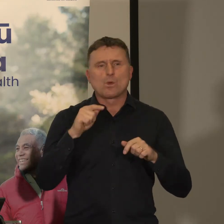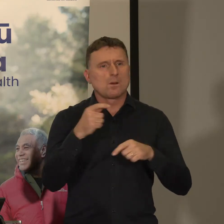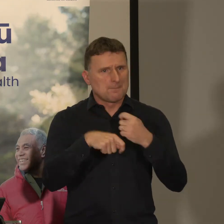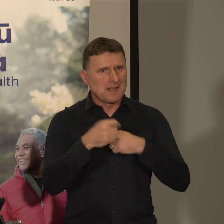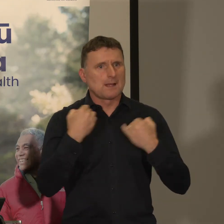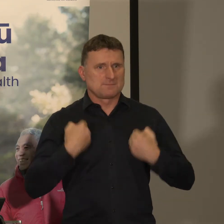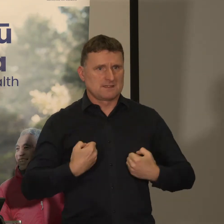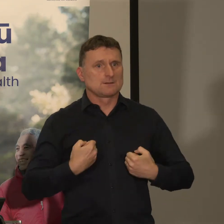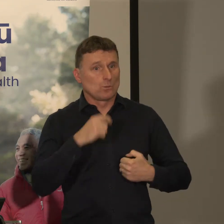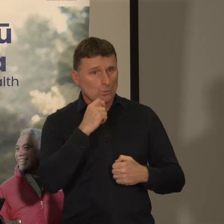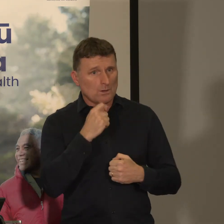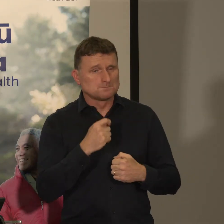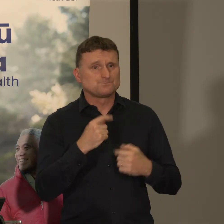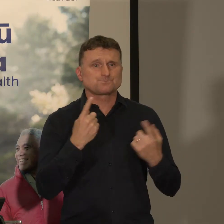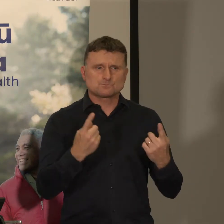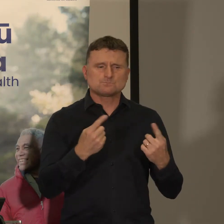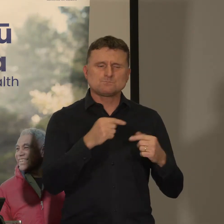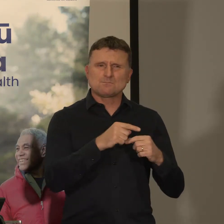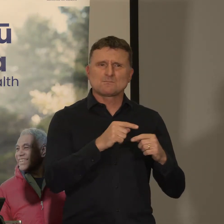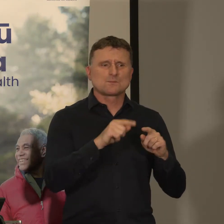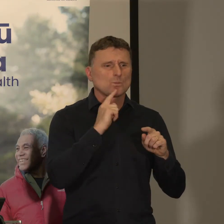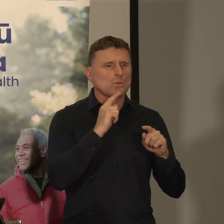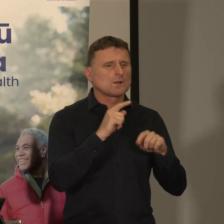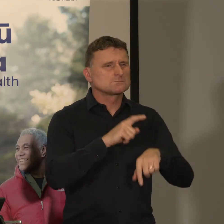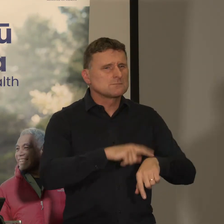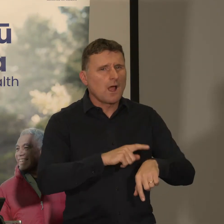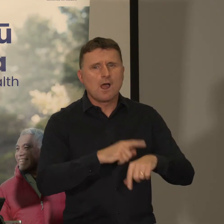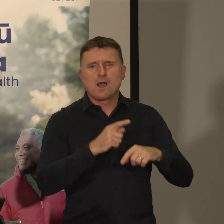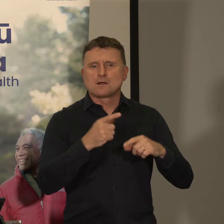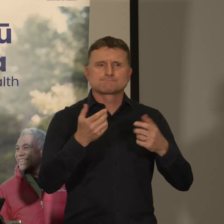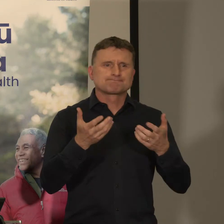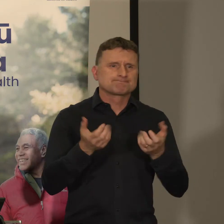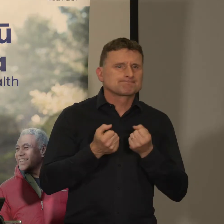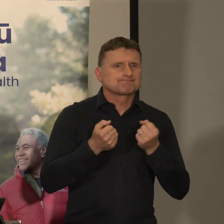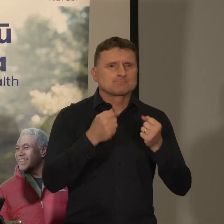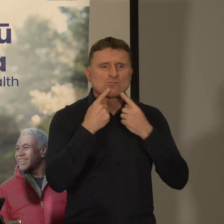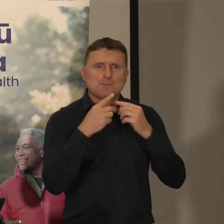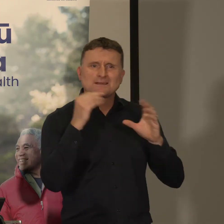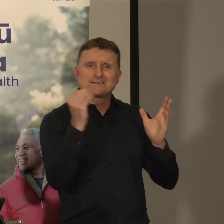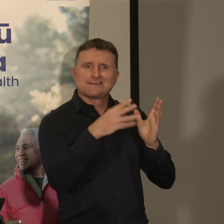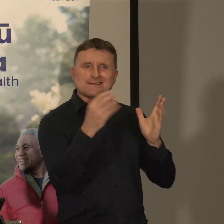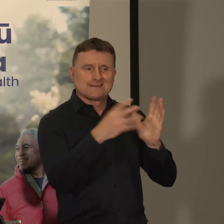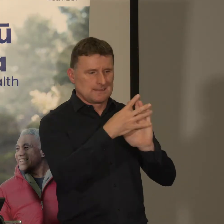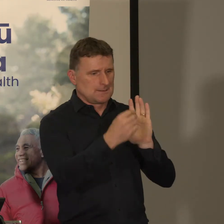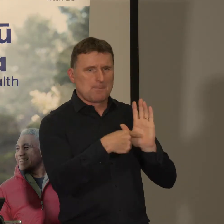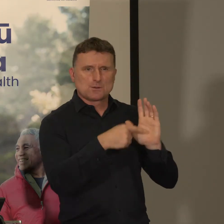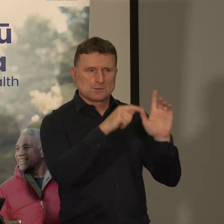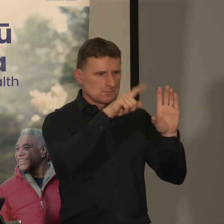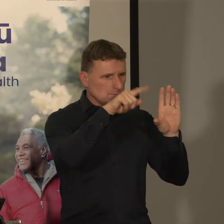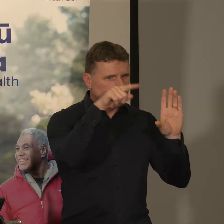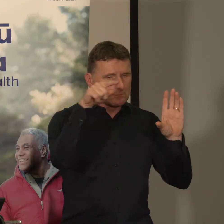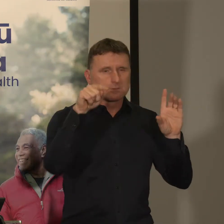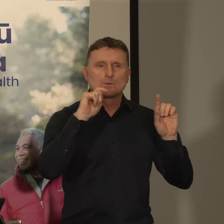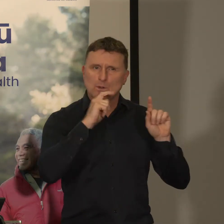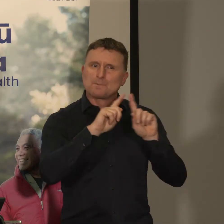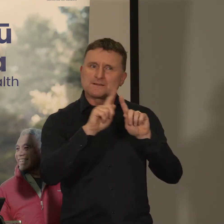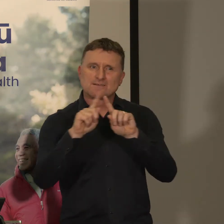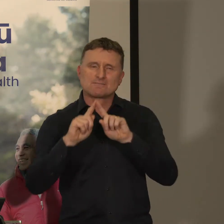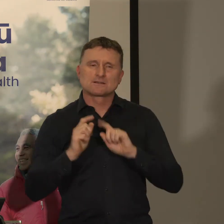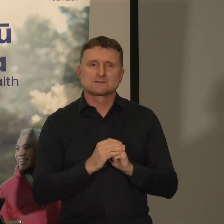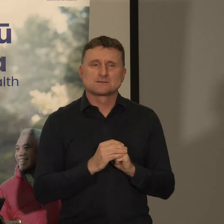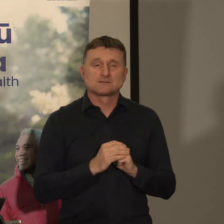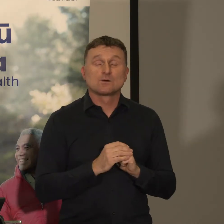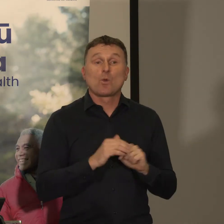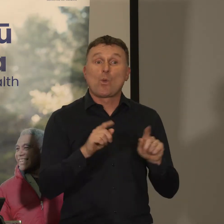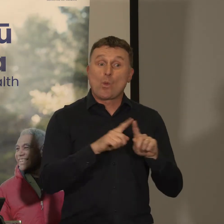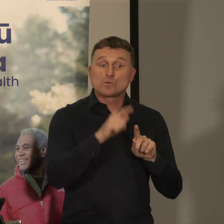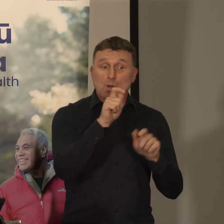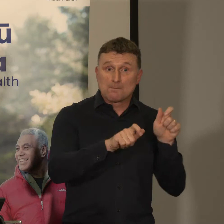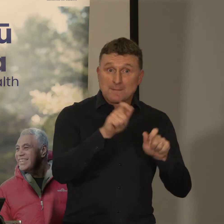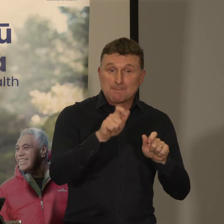timing and height vary widely